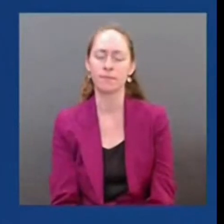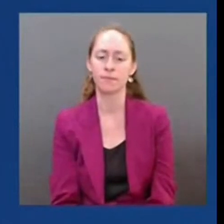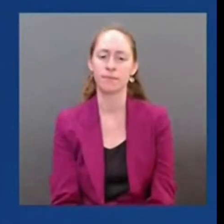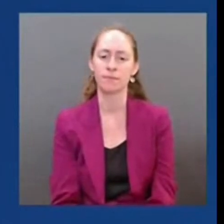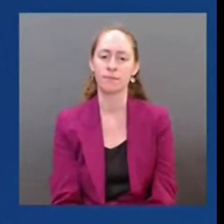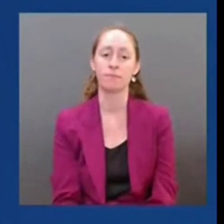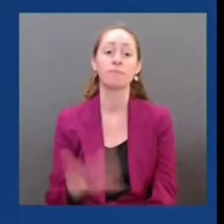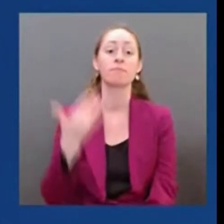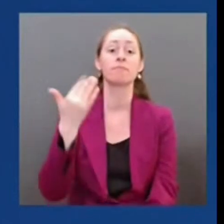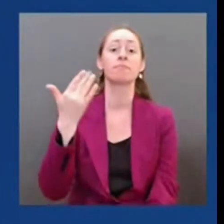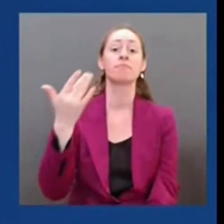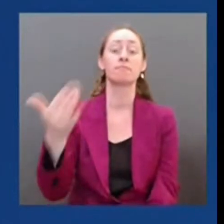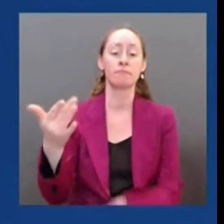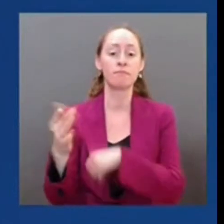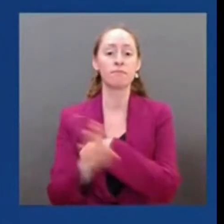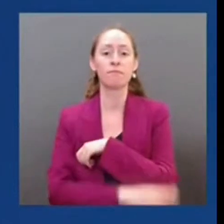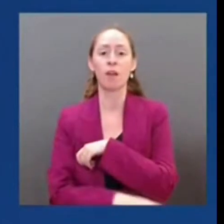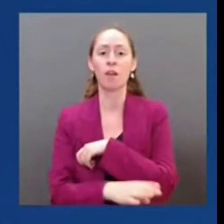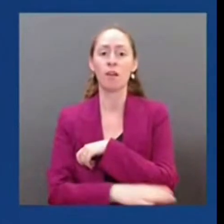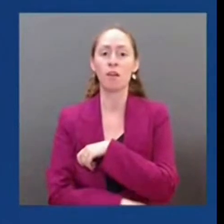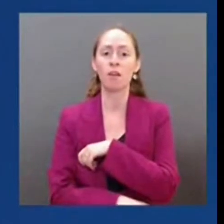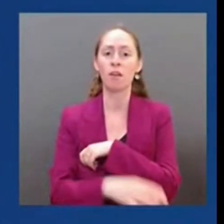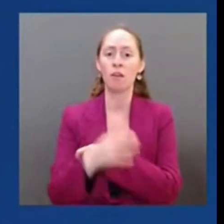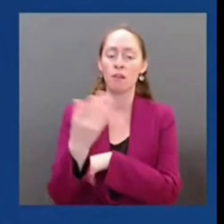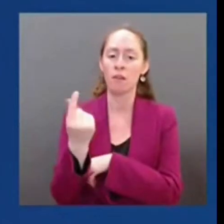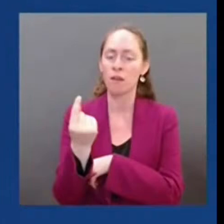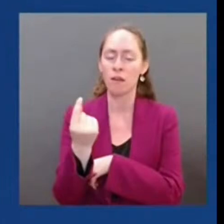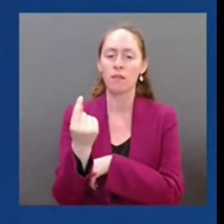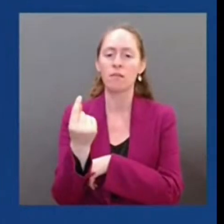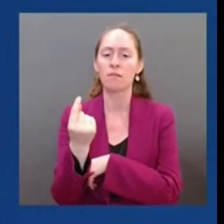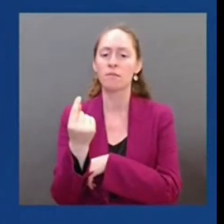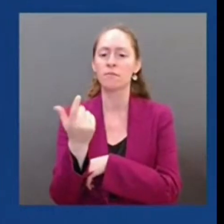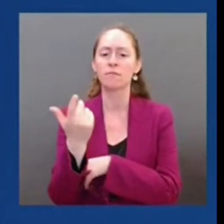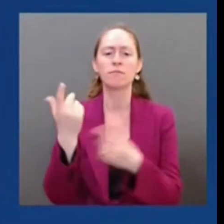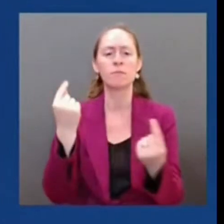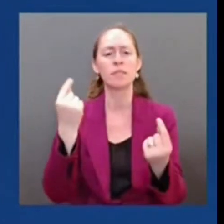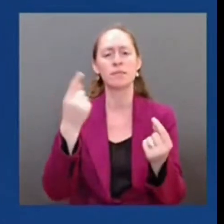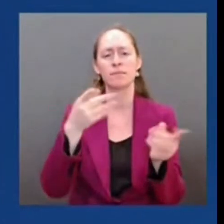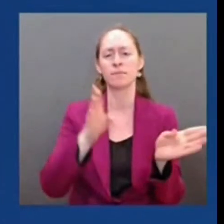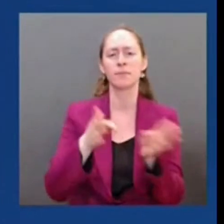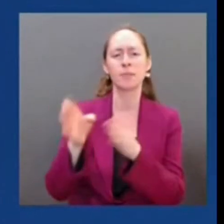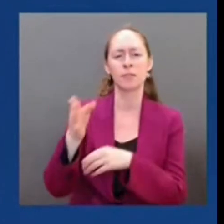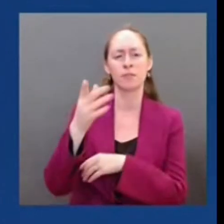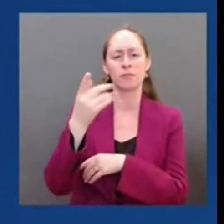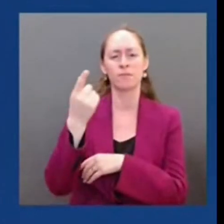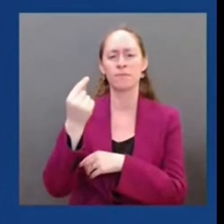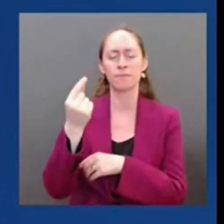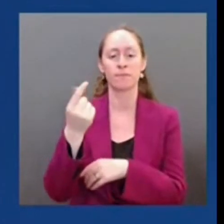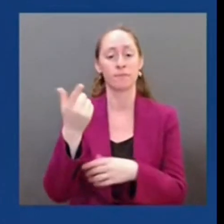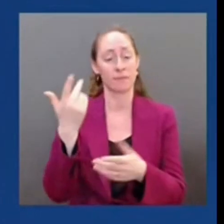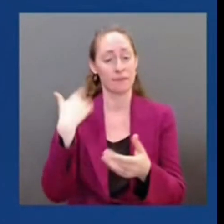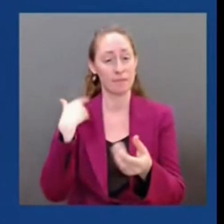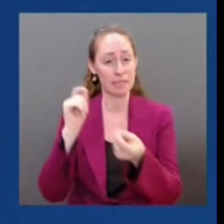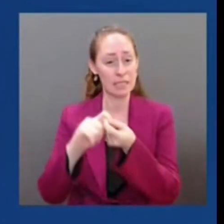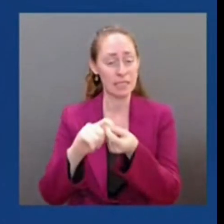SITUATION? AND THEN HEADING INTO THE FALL